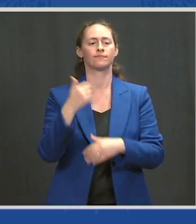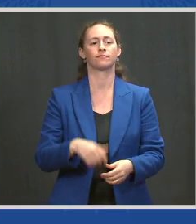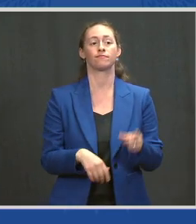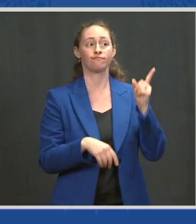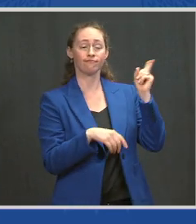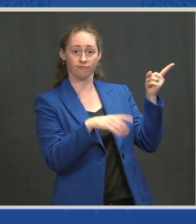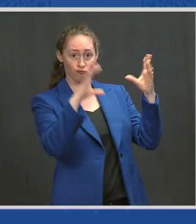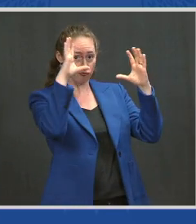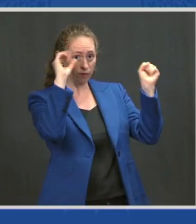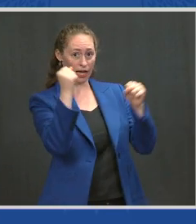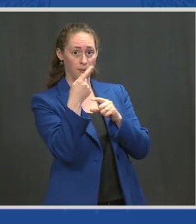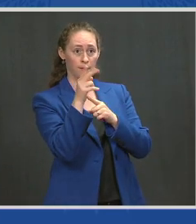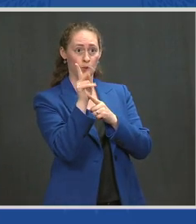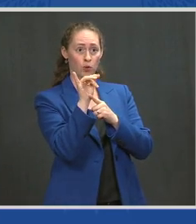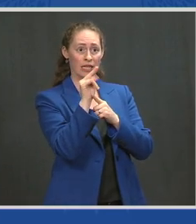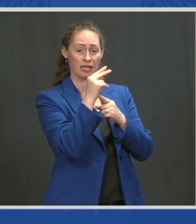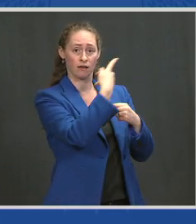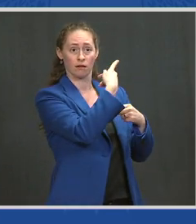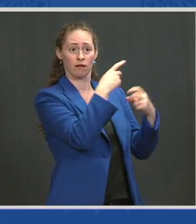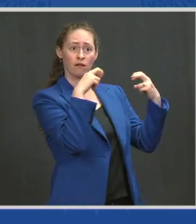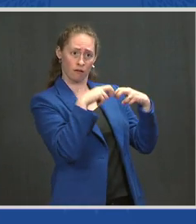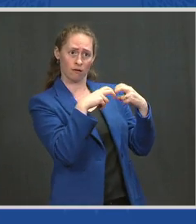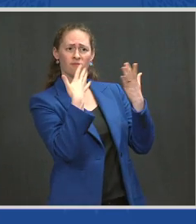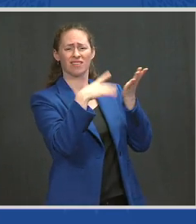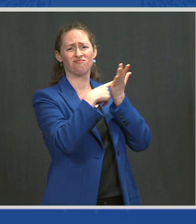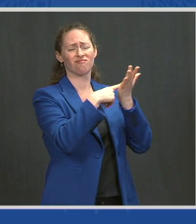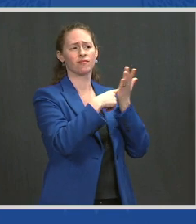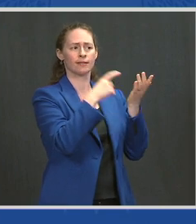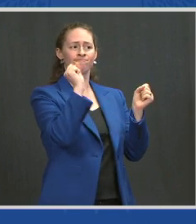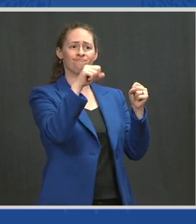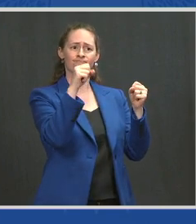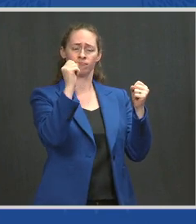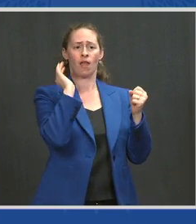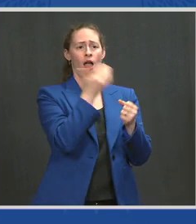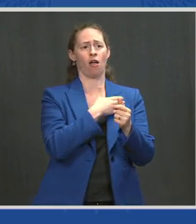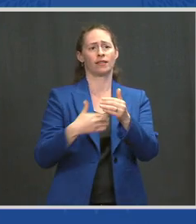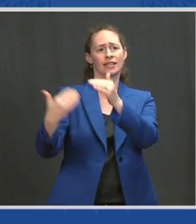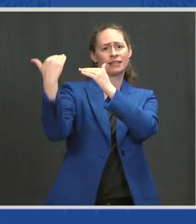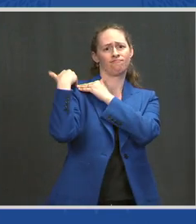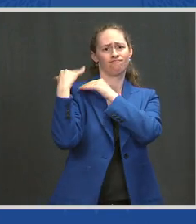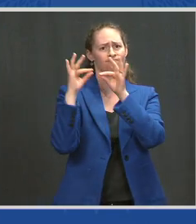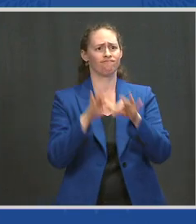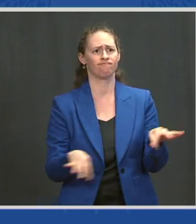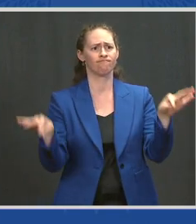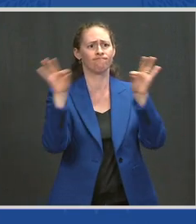share a unique responsibility to manage the relationship between two powerful and proud countries --